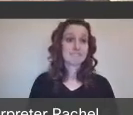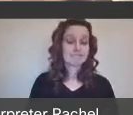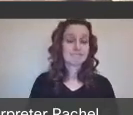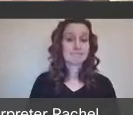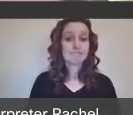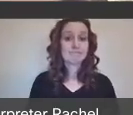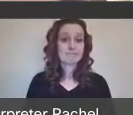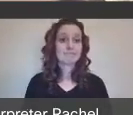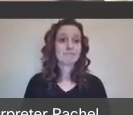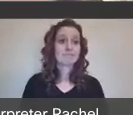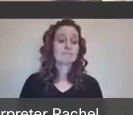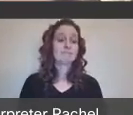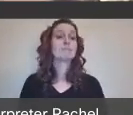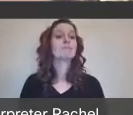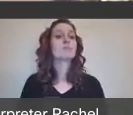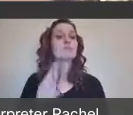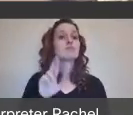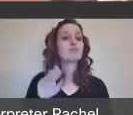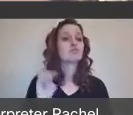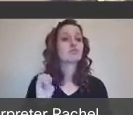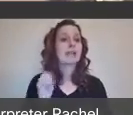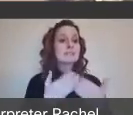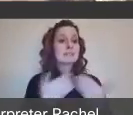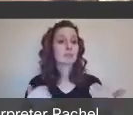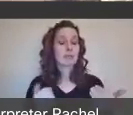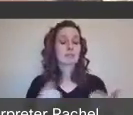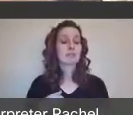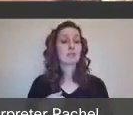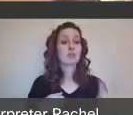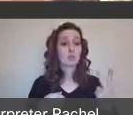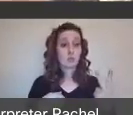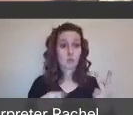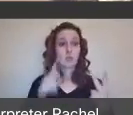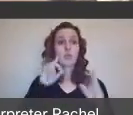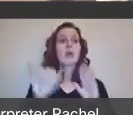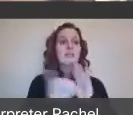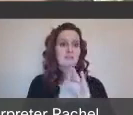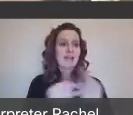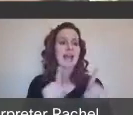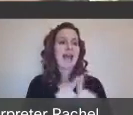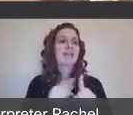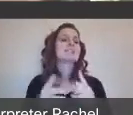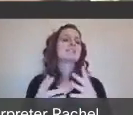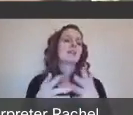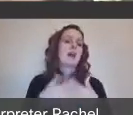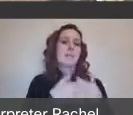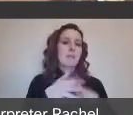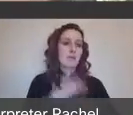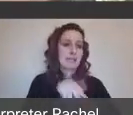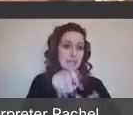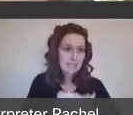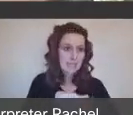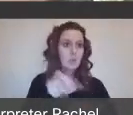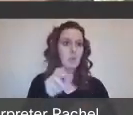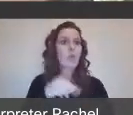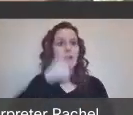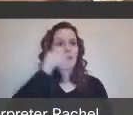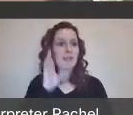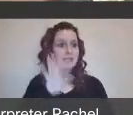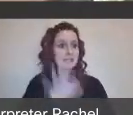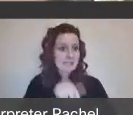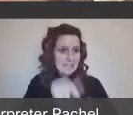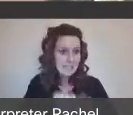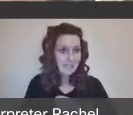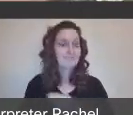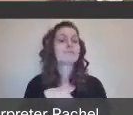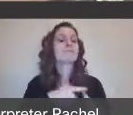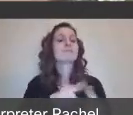In terms of the racial breakdown, two identified as American Indian or Alaska native, 34 as Asian, seven